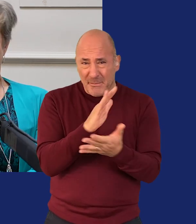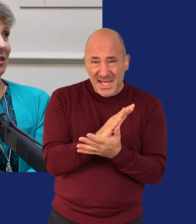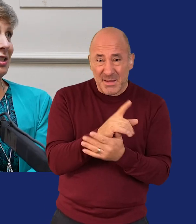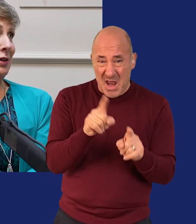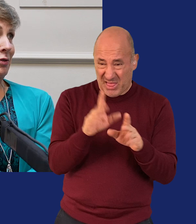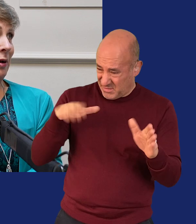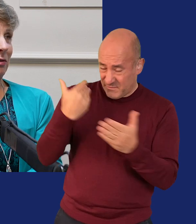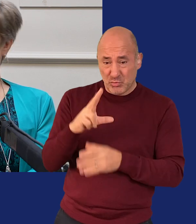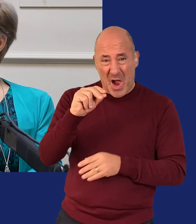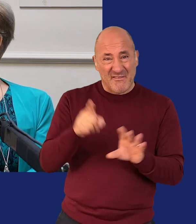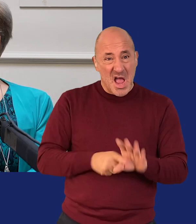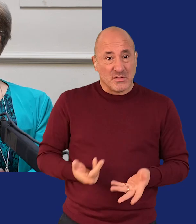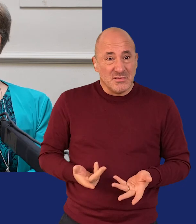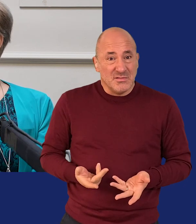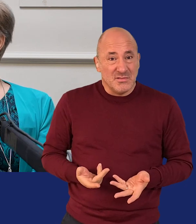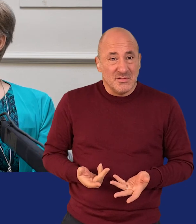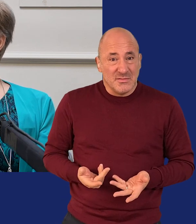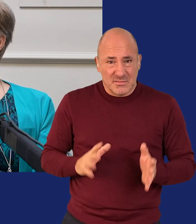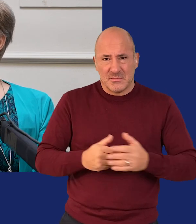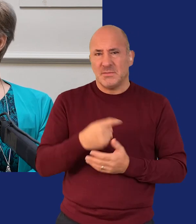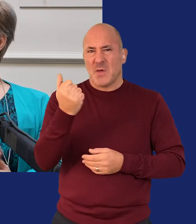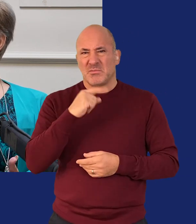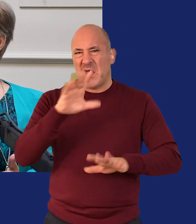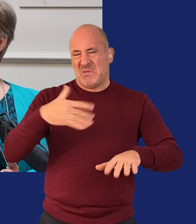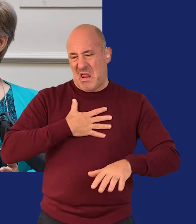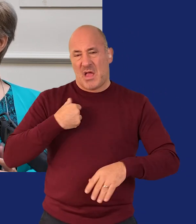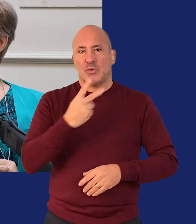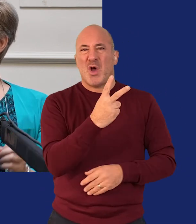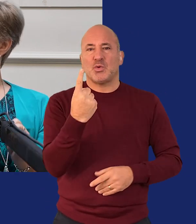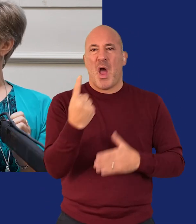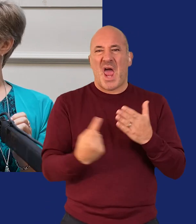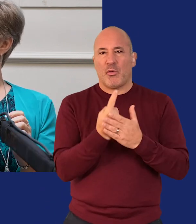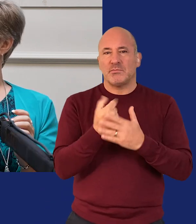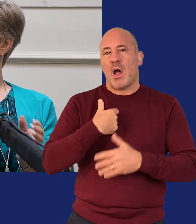successfully for about 12 years now. Um, there are other people who will say, well, I'd like to work 21